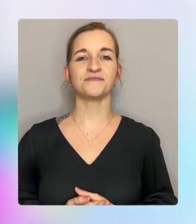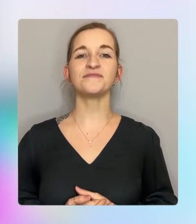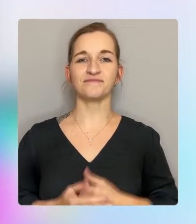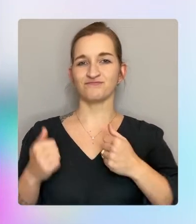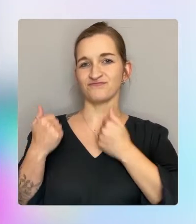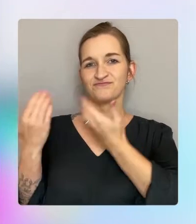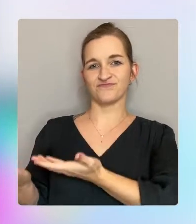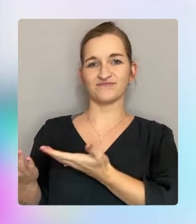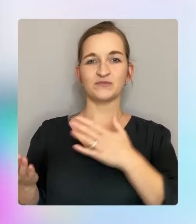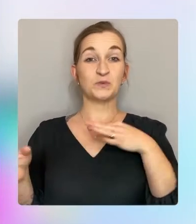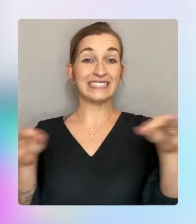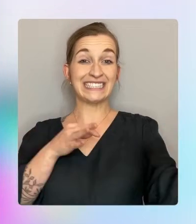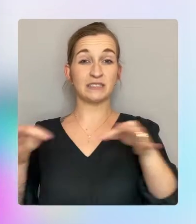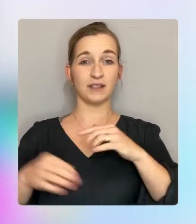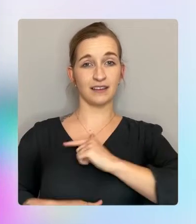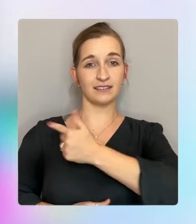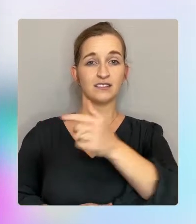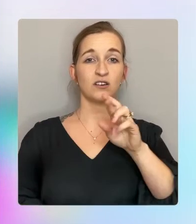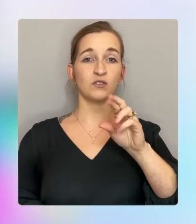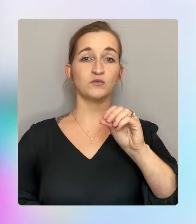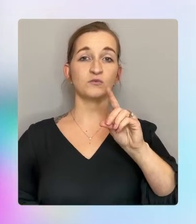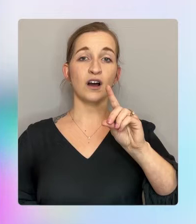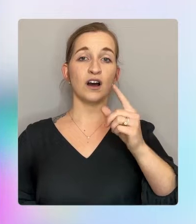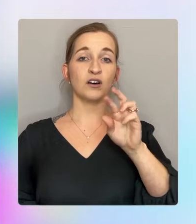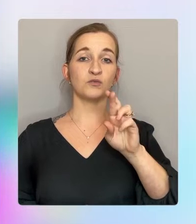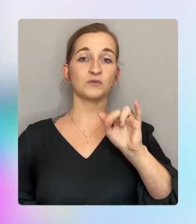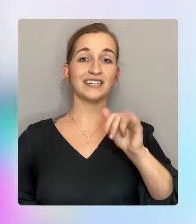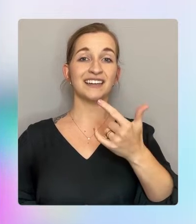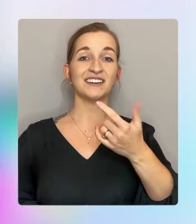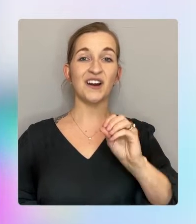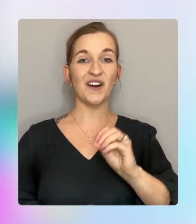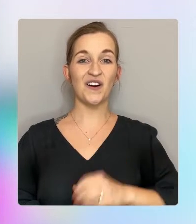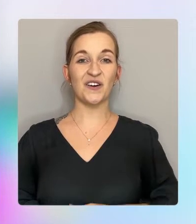Here to explain is Rodrigo Castiel. Over to you, Rodrigo.